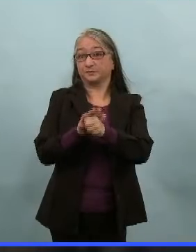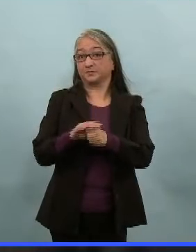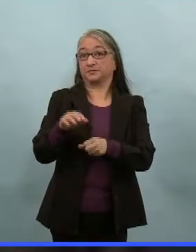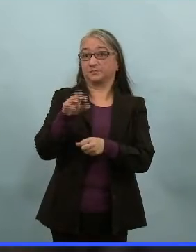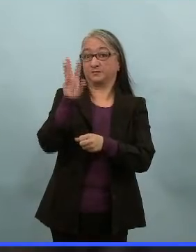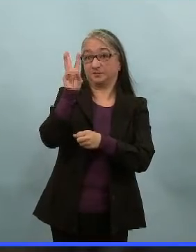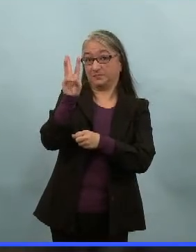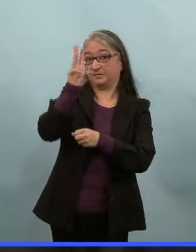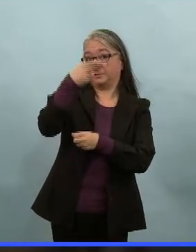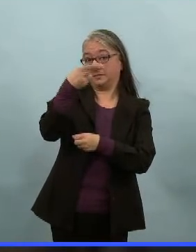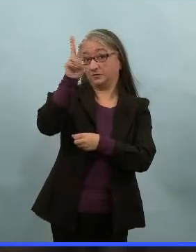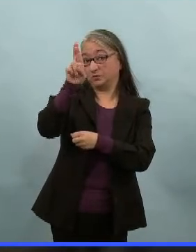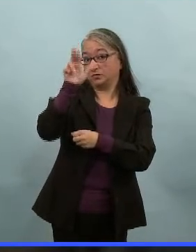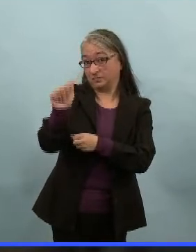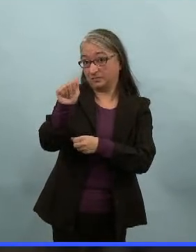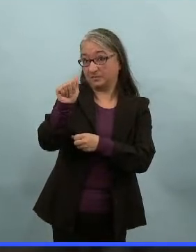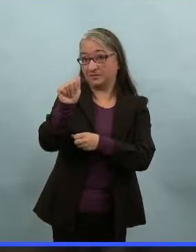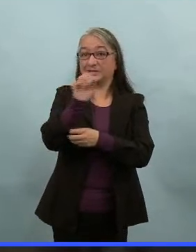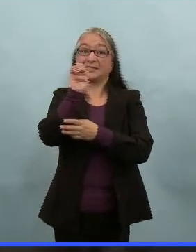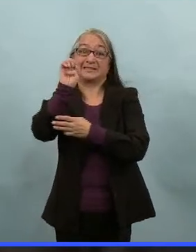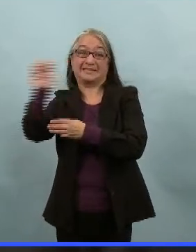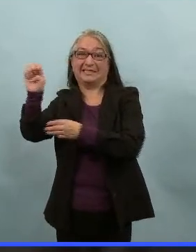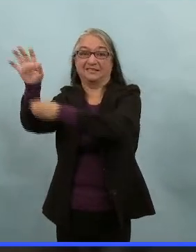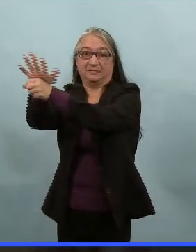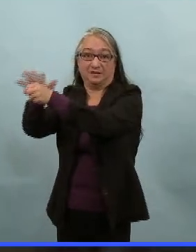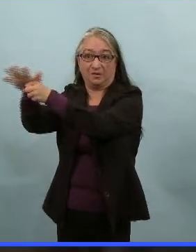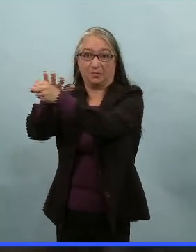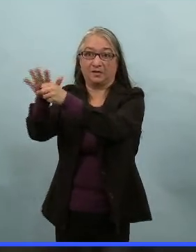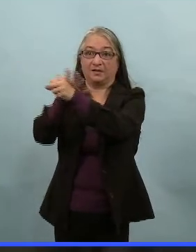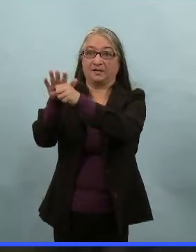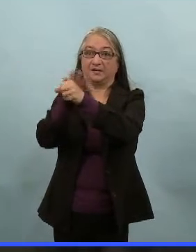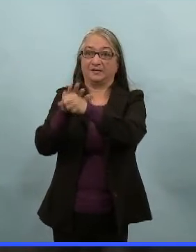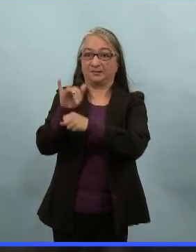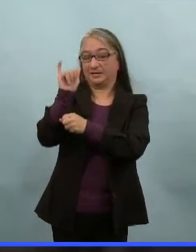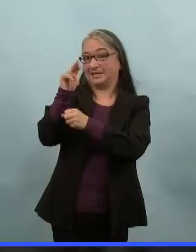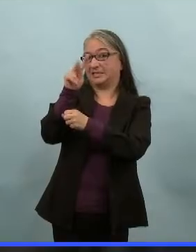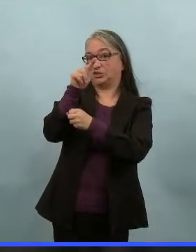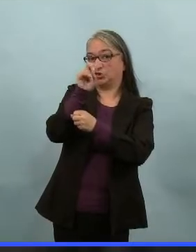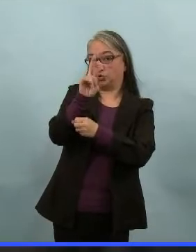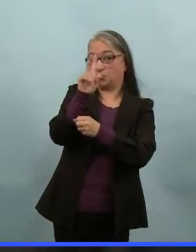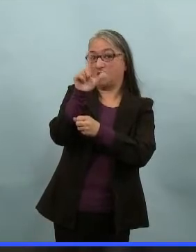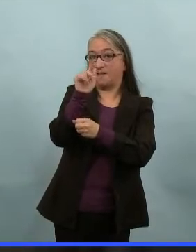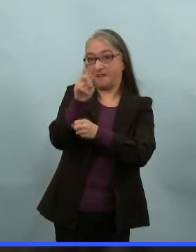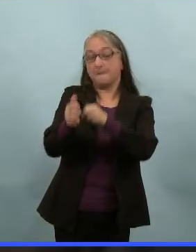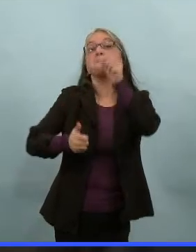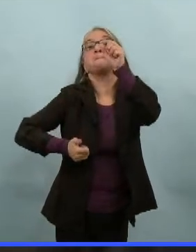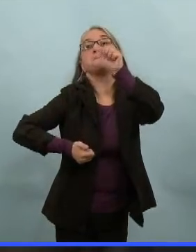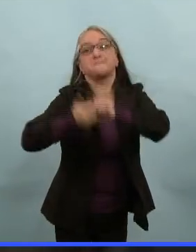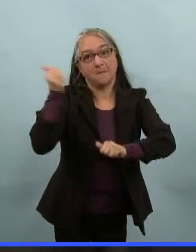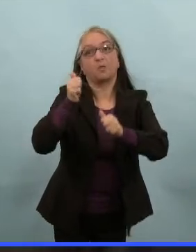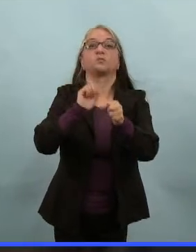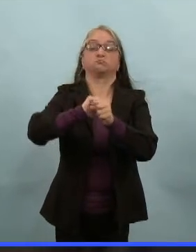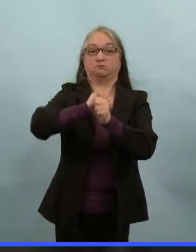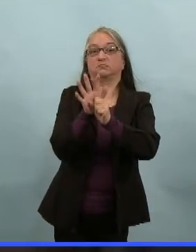the vast majority of those cases are omicron as well we haven't seen uh omicron in the nrha or in